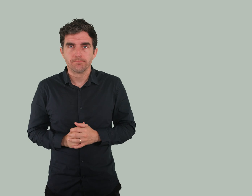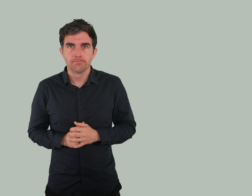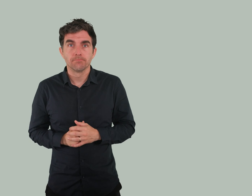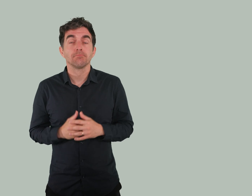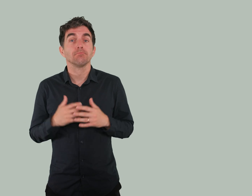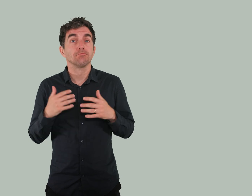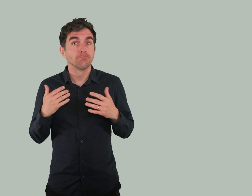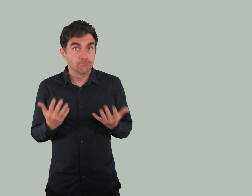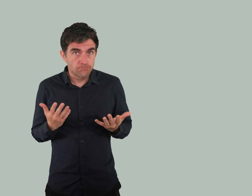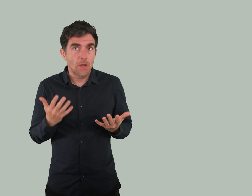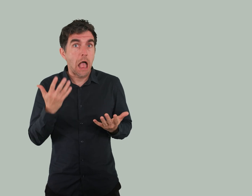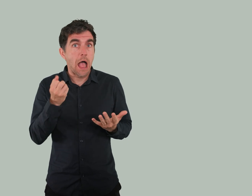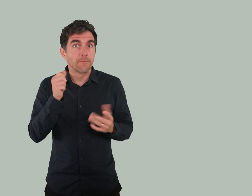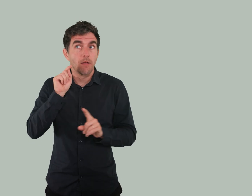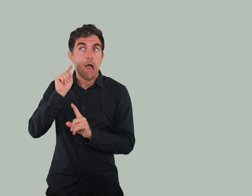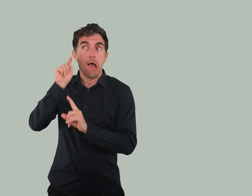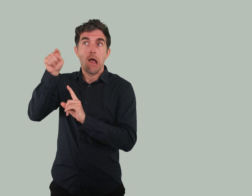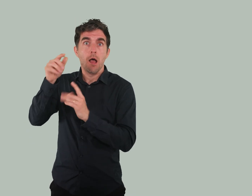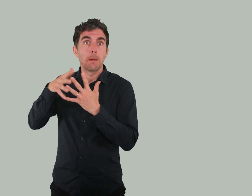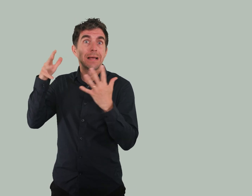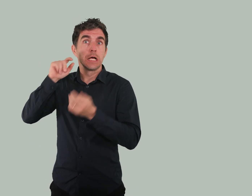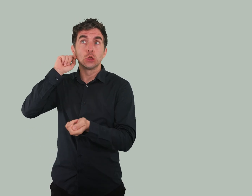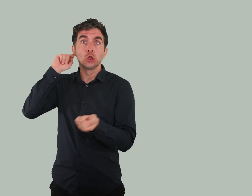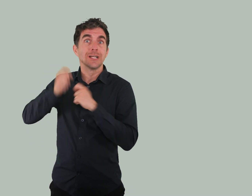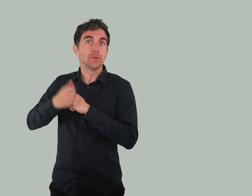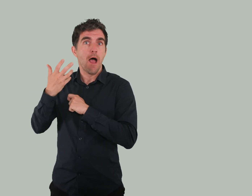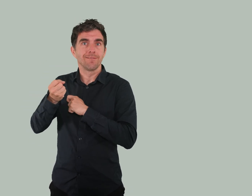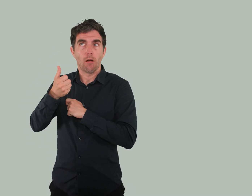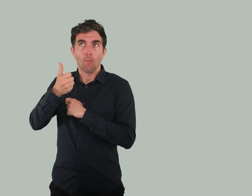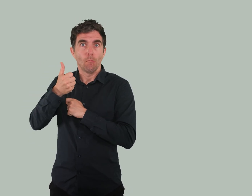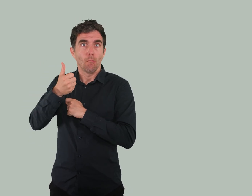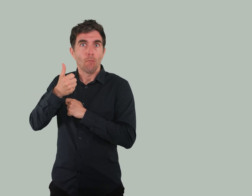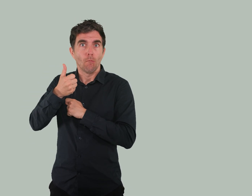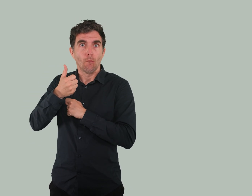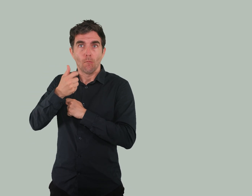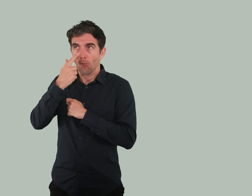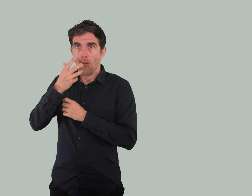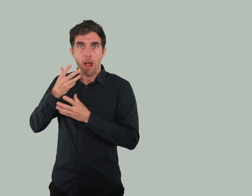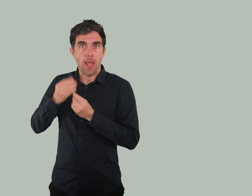there may be better news as a result of another big tectonic shift –